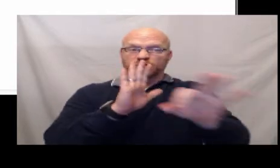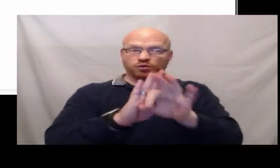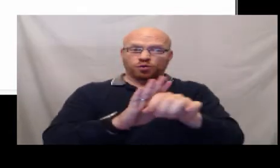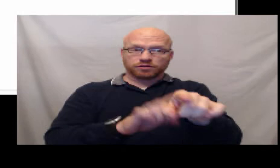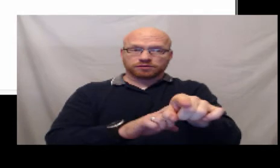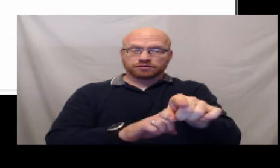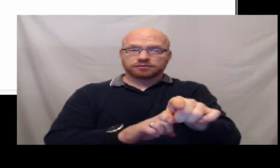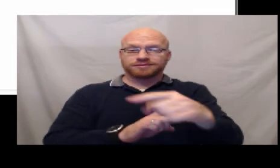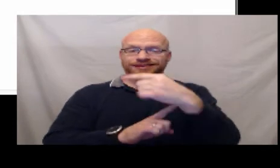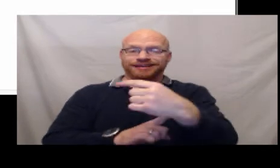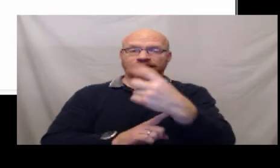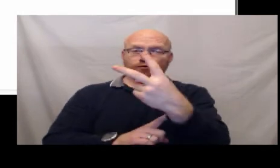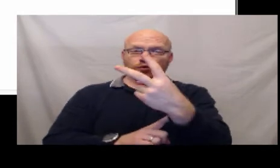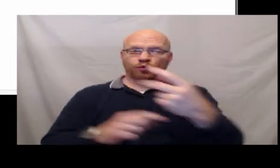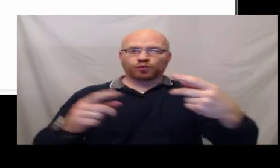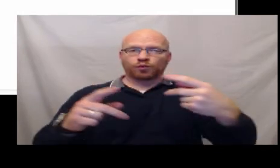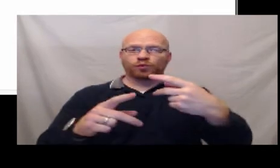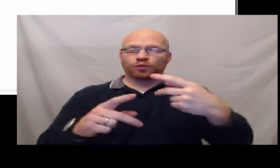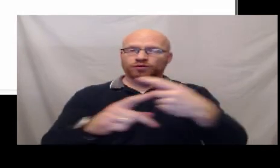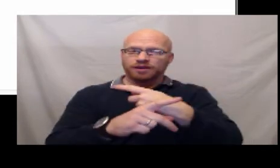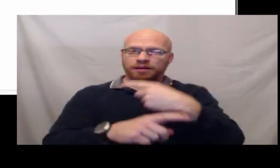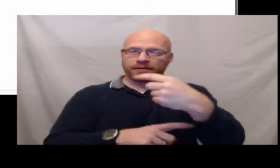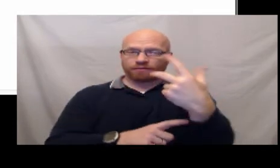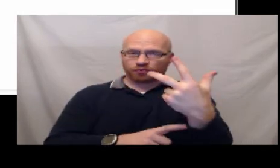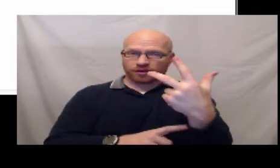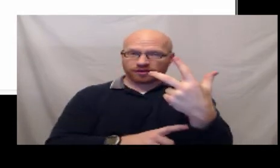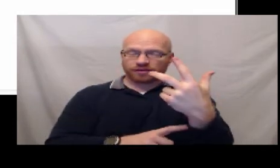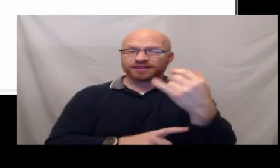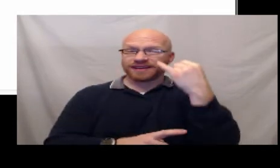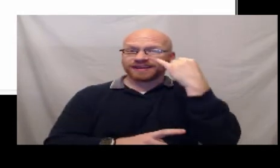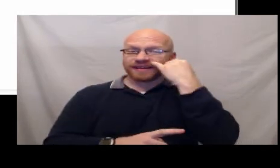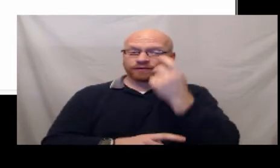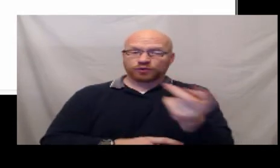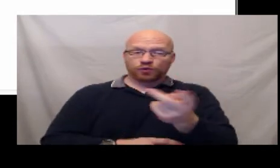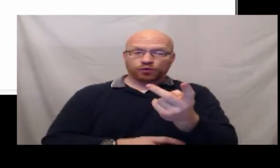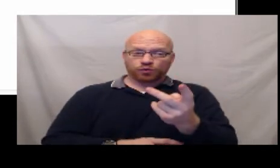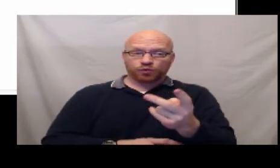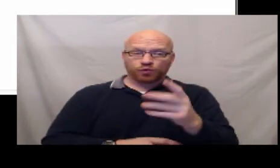Our last pair here, negative two times negative three is positive